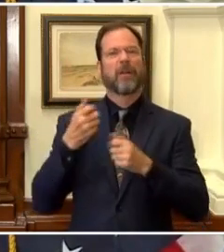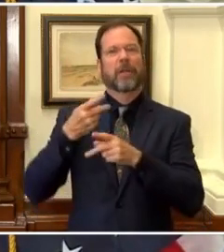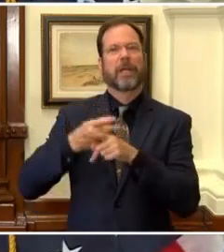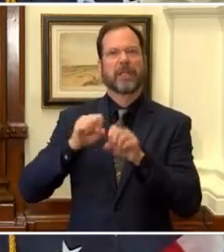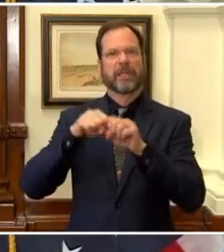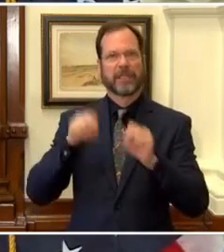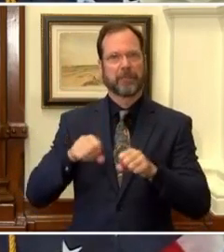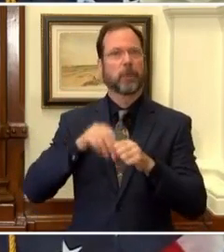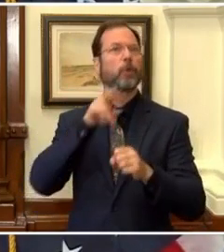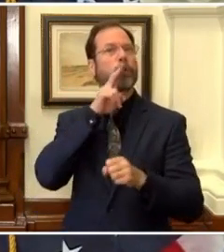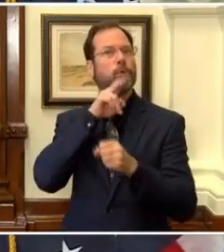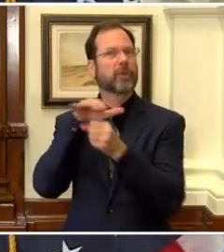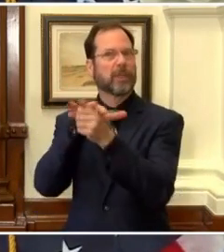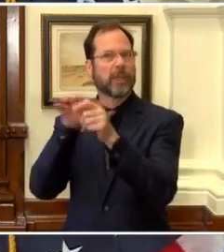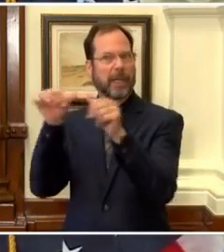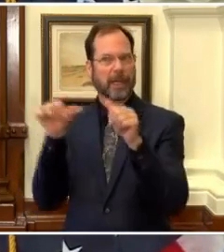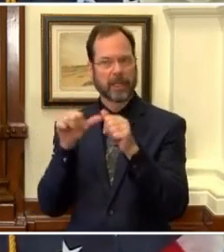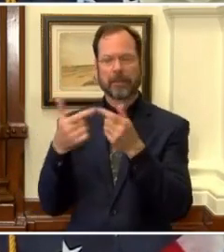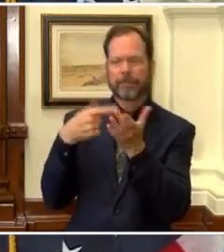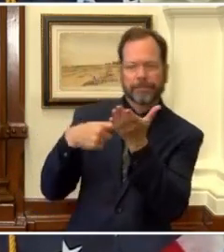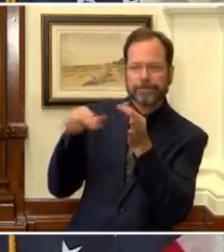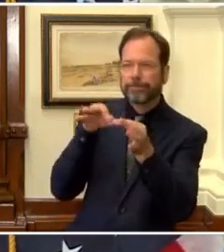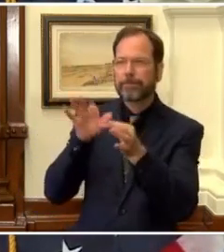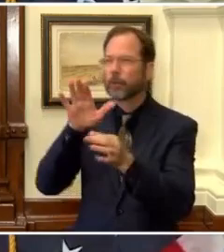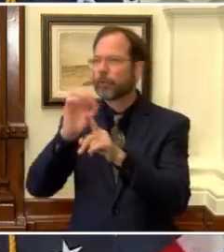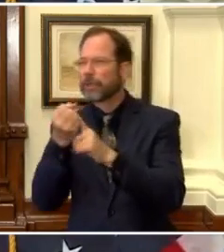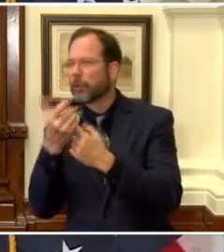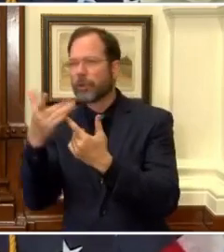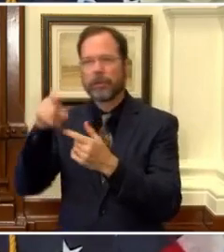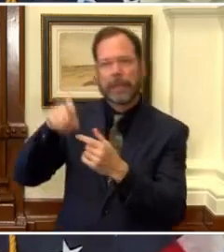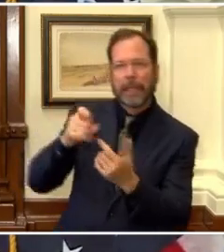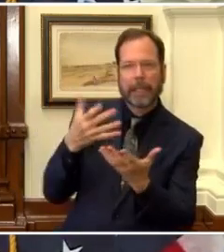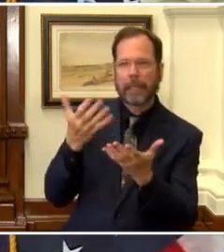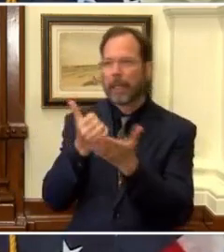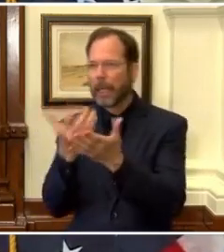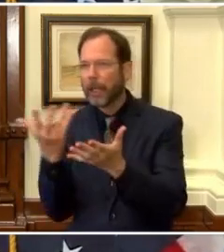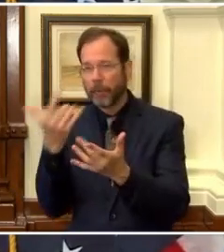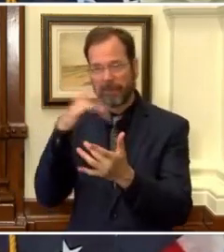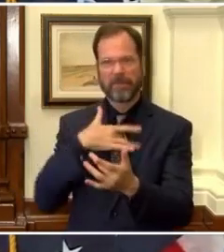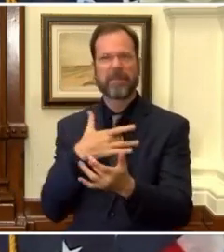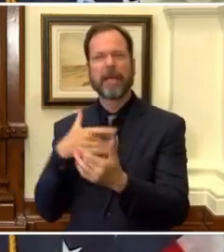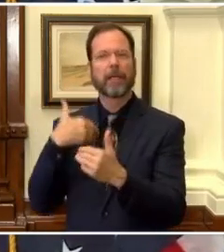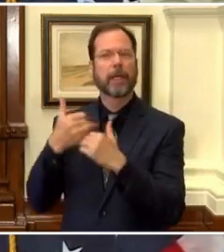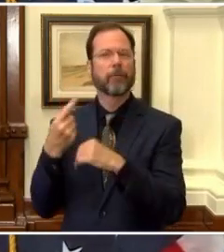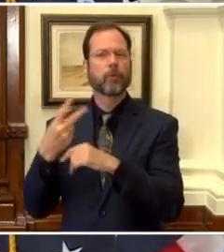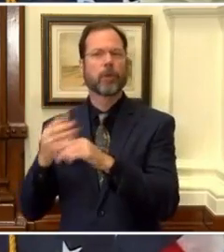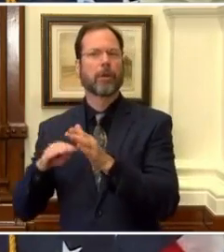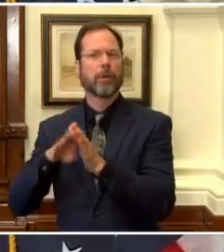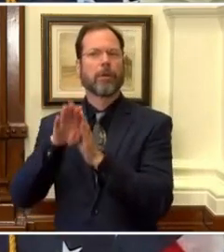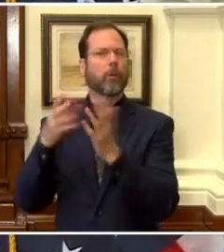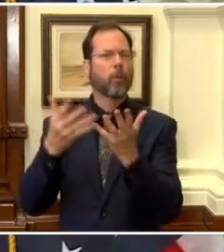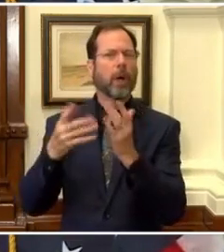TODAY, I'VE BEEN ON THE CALL WITH A COUPLE OF BIG CEOS, BIG HEALTH CARE SYSTEMS IN THE